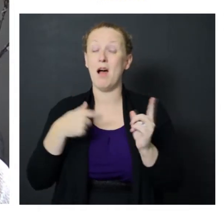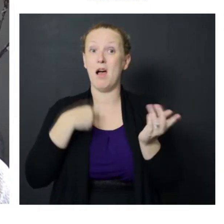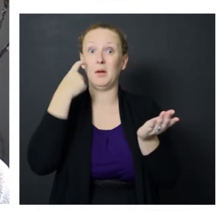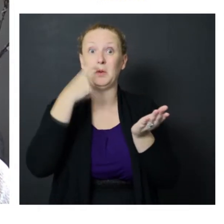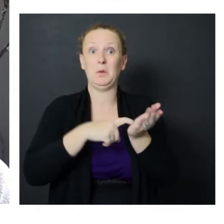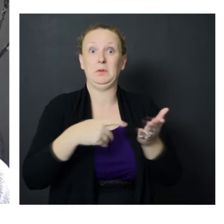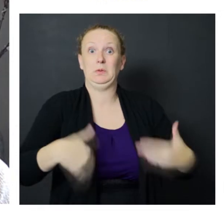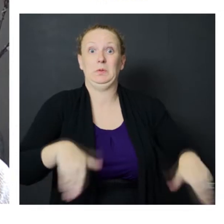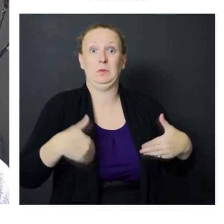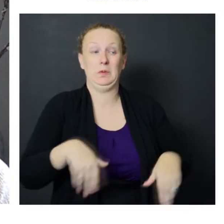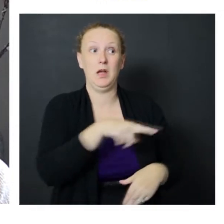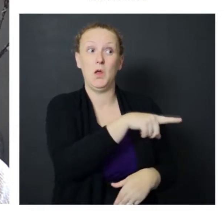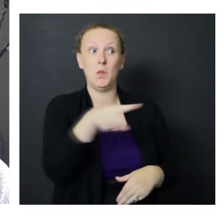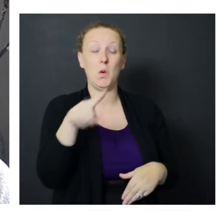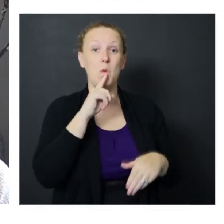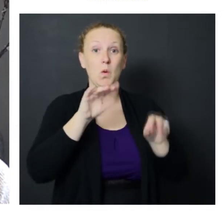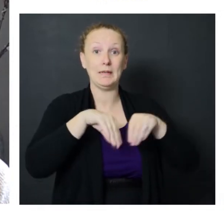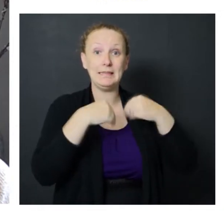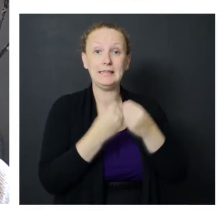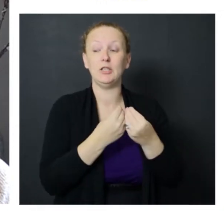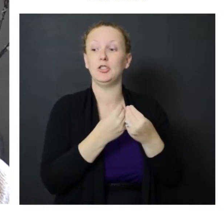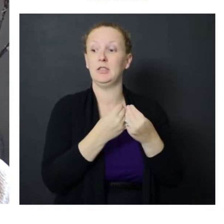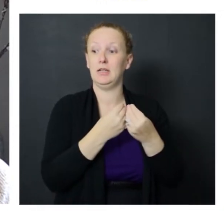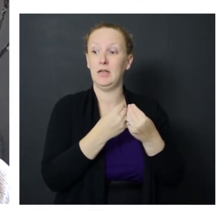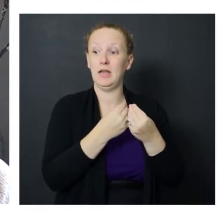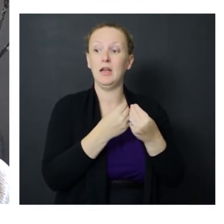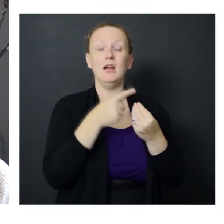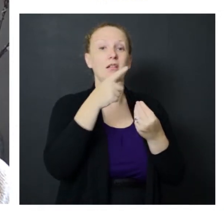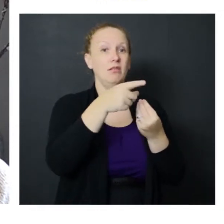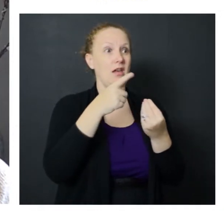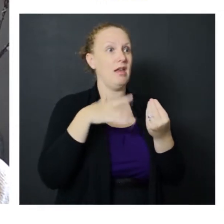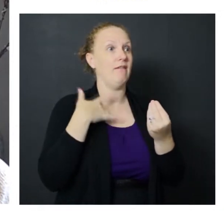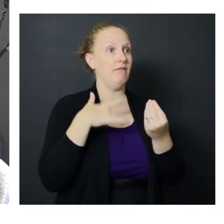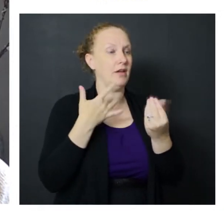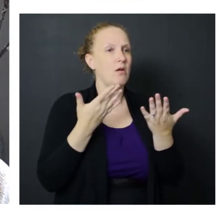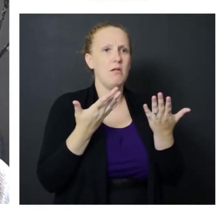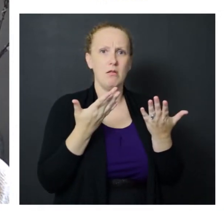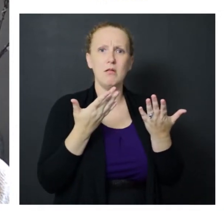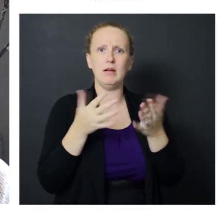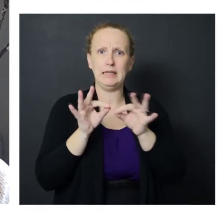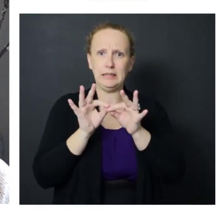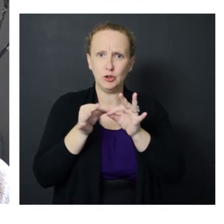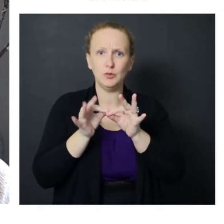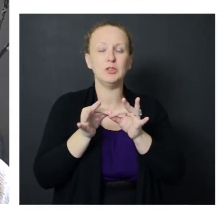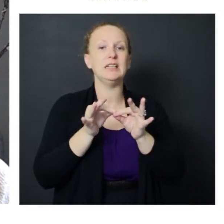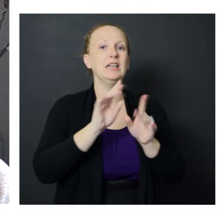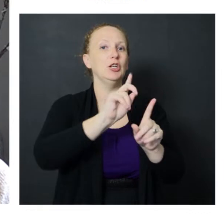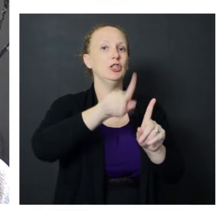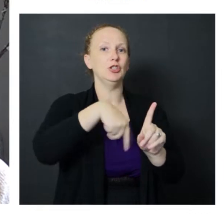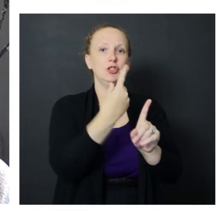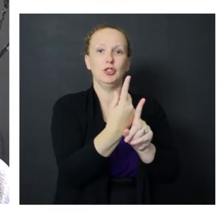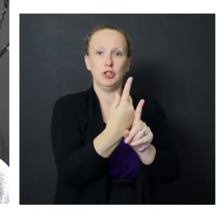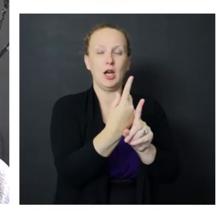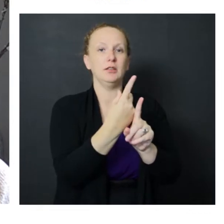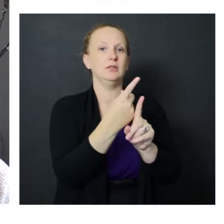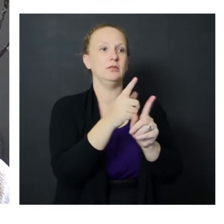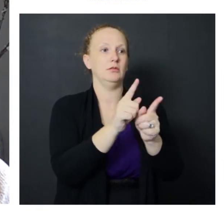language interpreting as part of their extension of the language services only, meaning it's the same